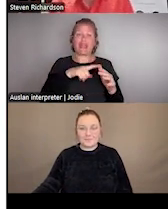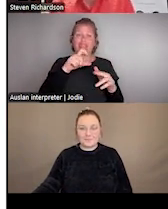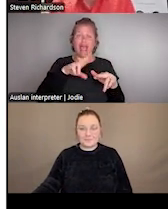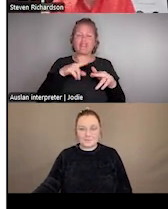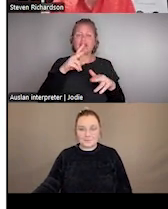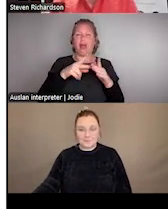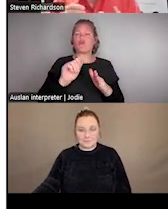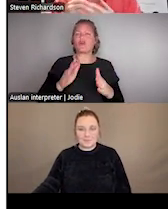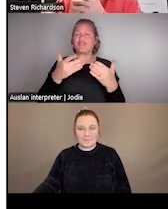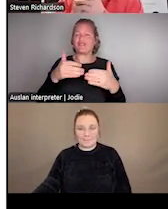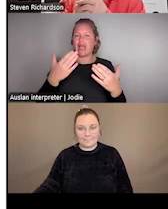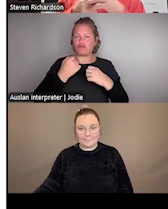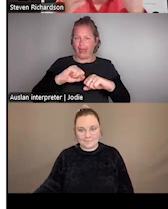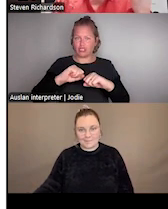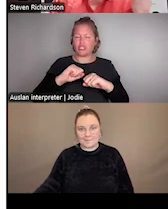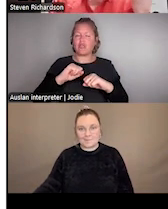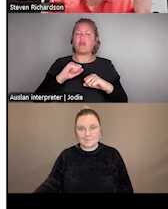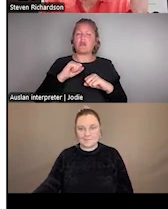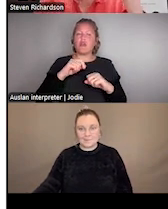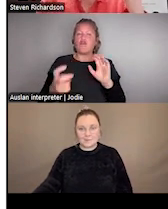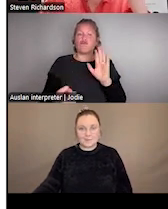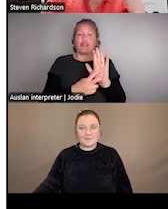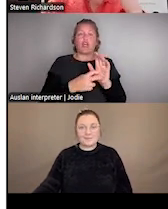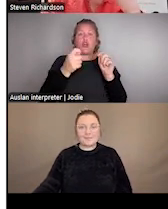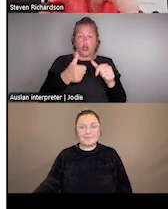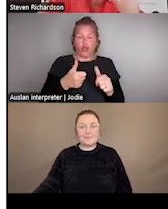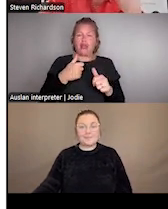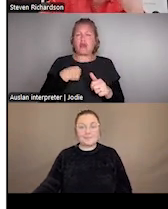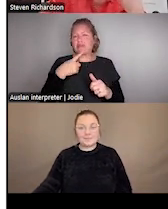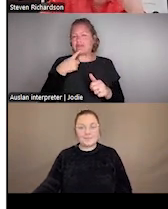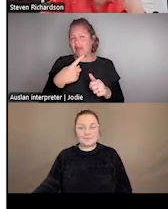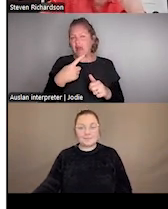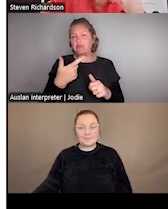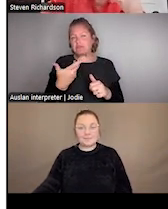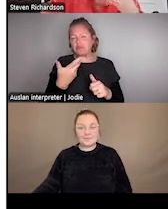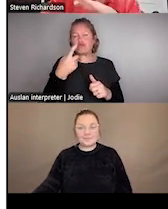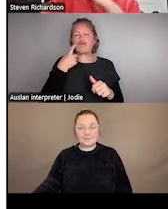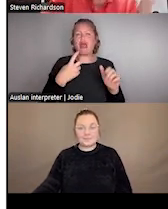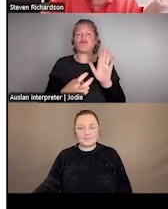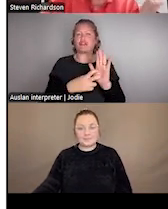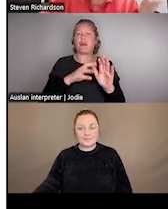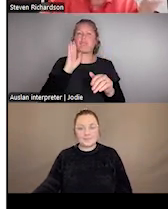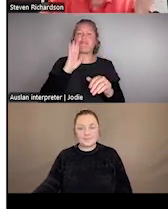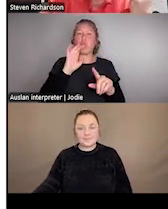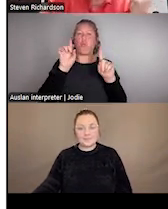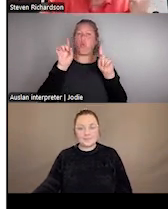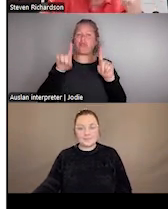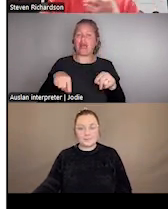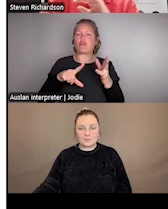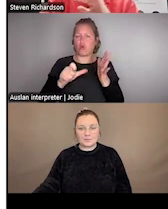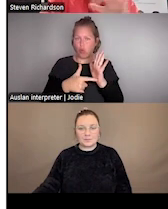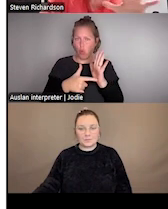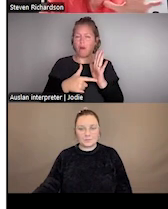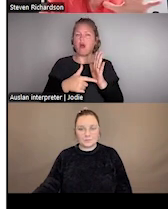strategy, register early. Try to register before the start of October so that you have plenty of